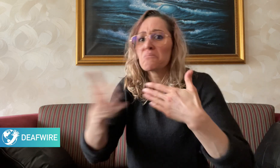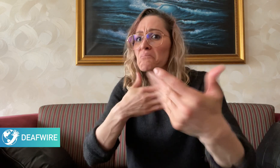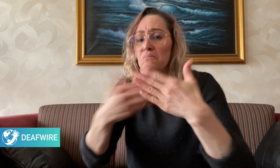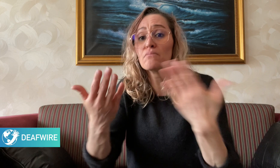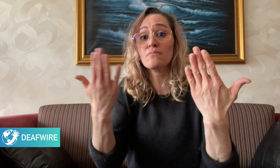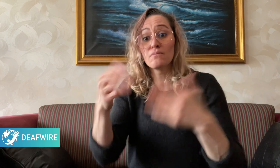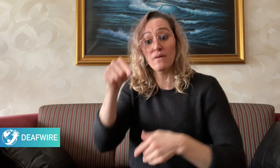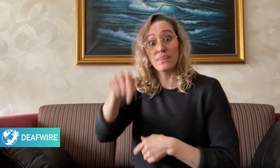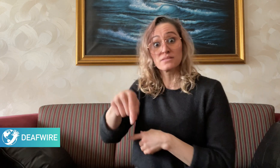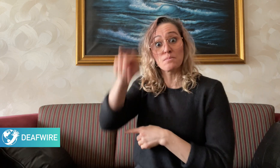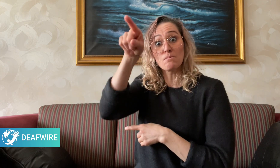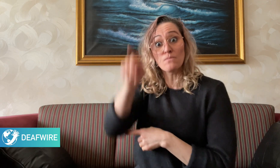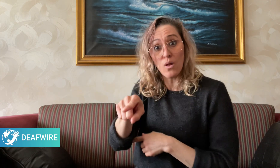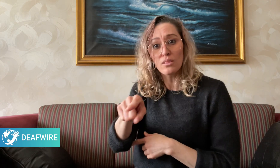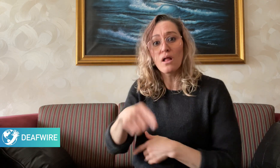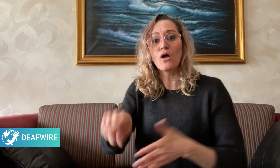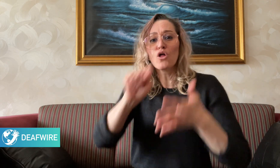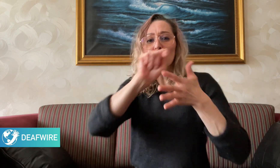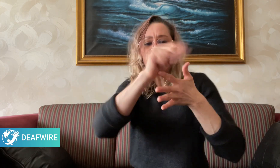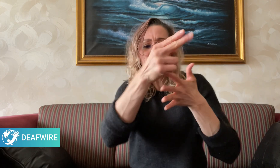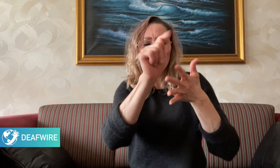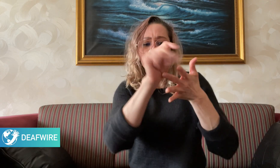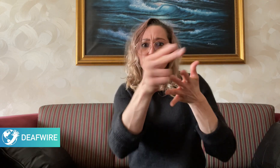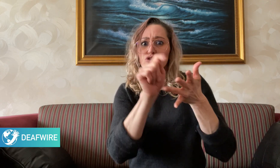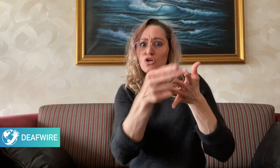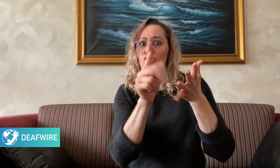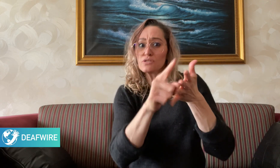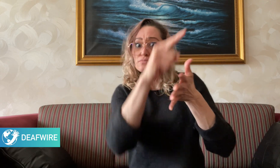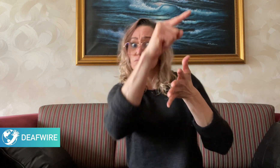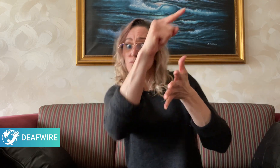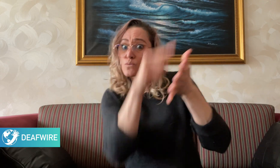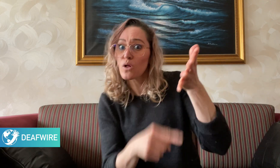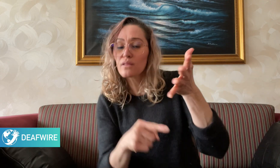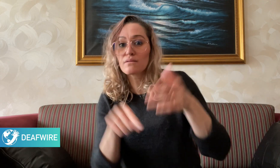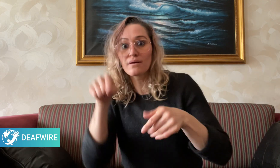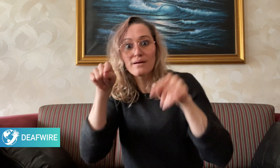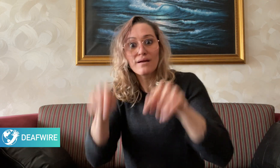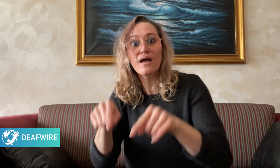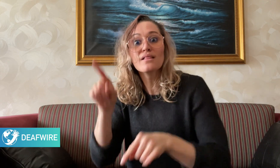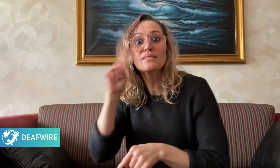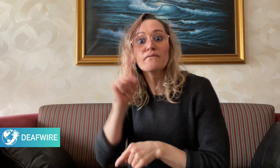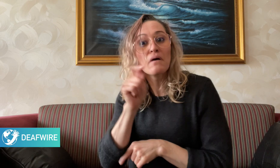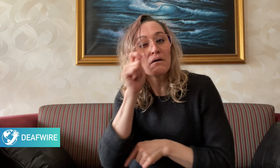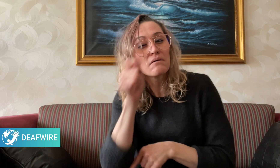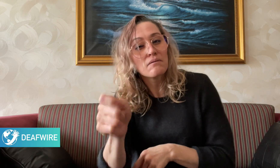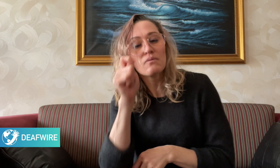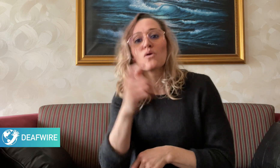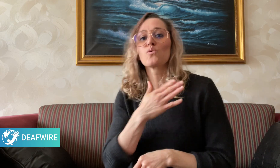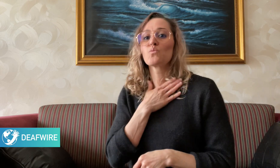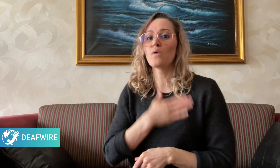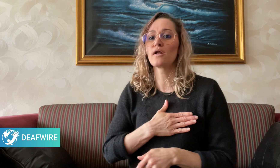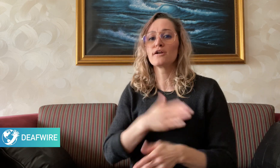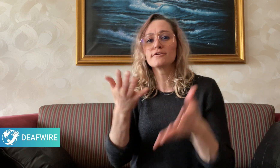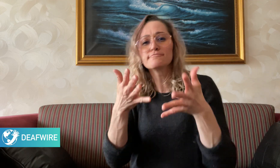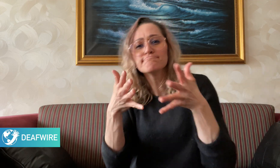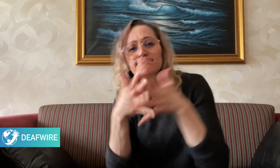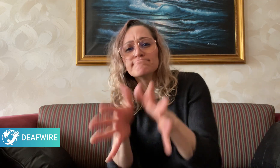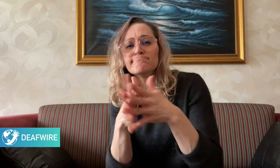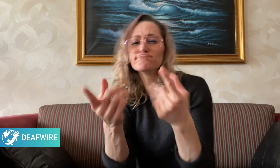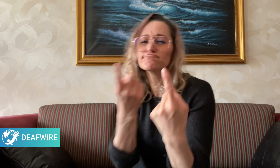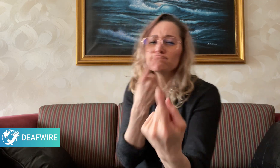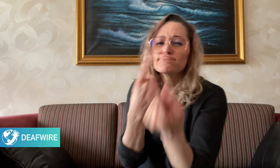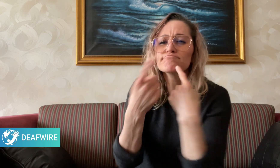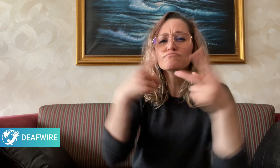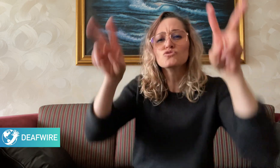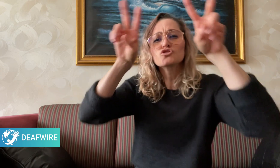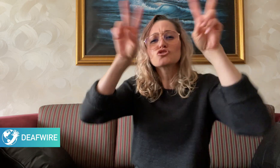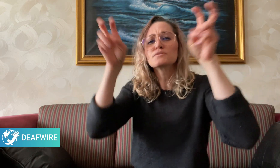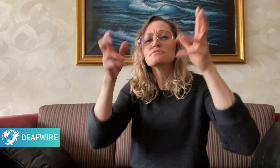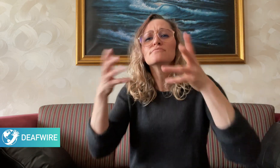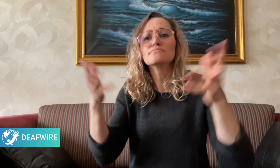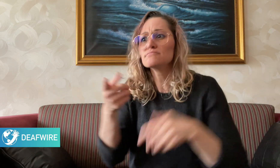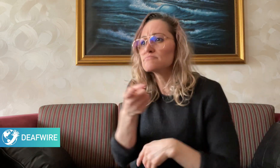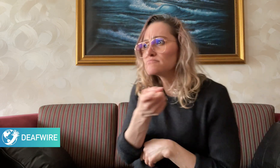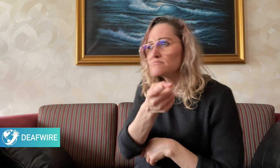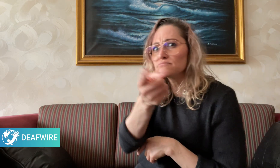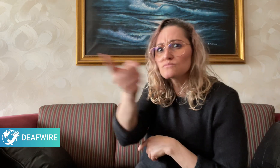will discuss who Deaf influencers are, what they do,